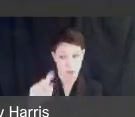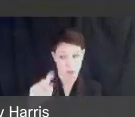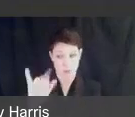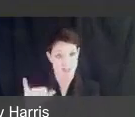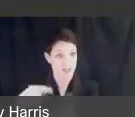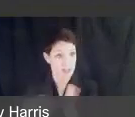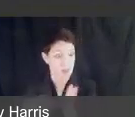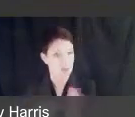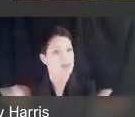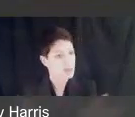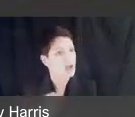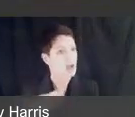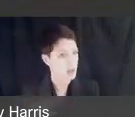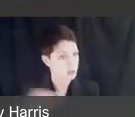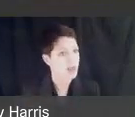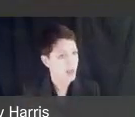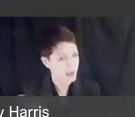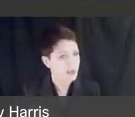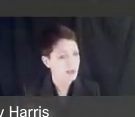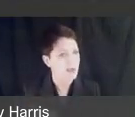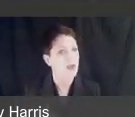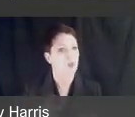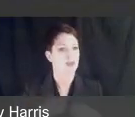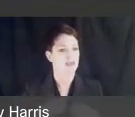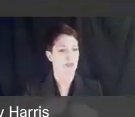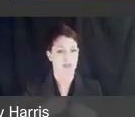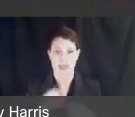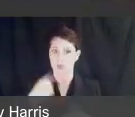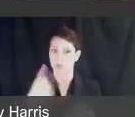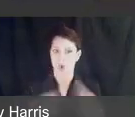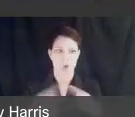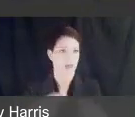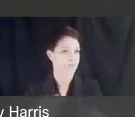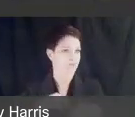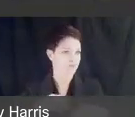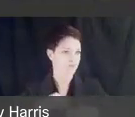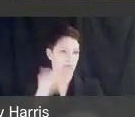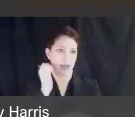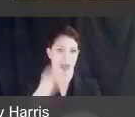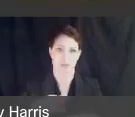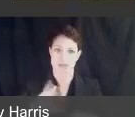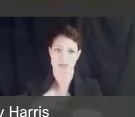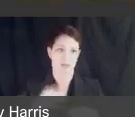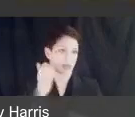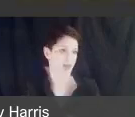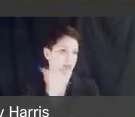and we are accepting applications on a rolling basis. That concludes my report, Val.